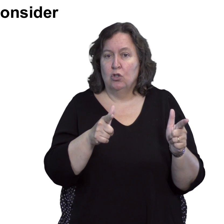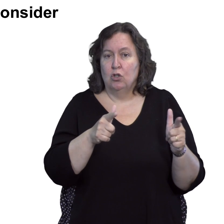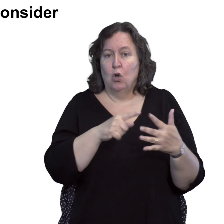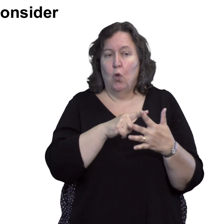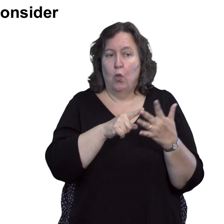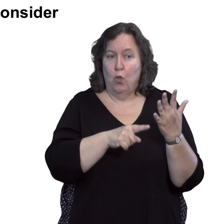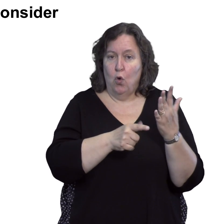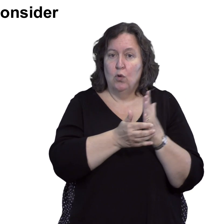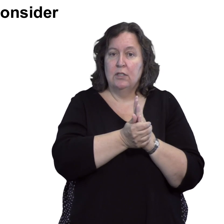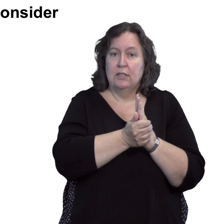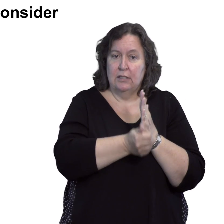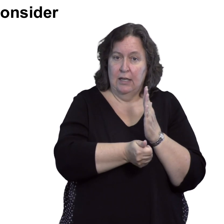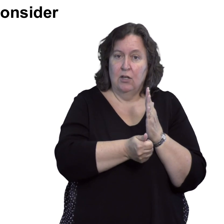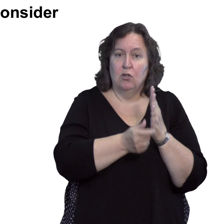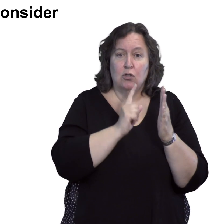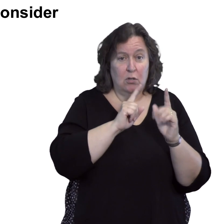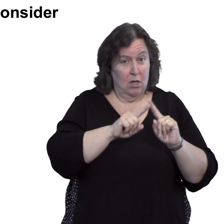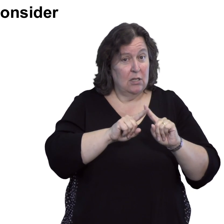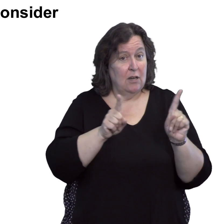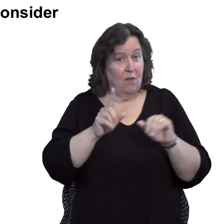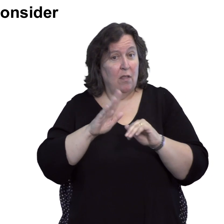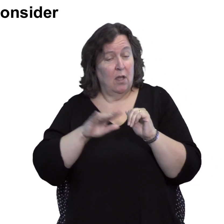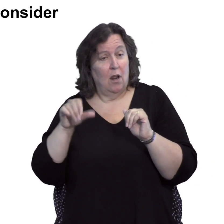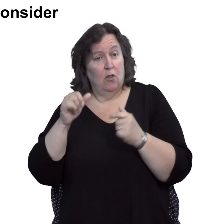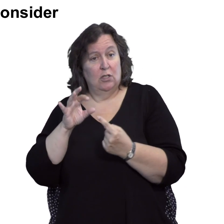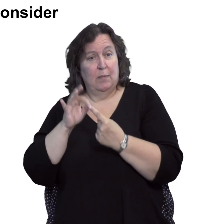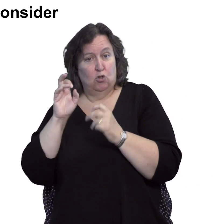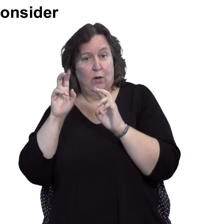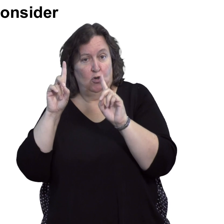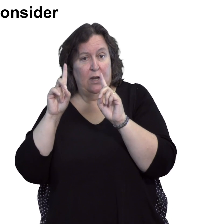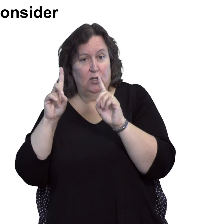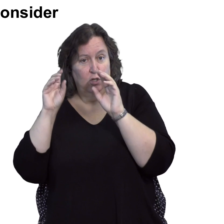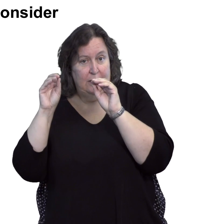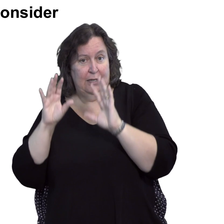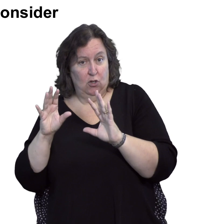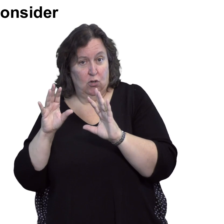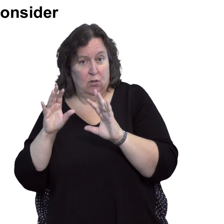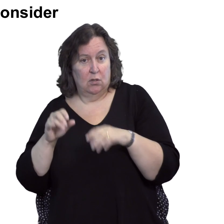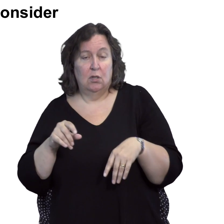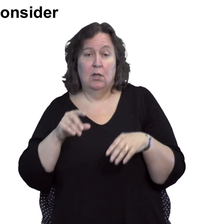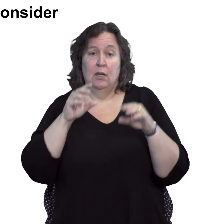These skills may different than other special education teachers.